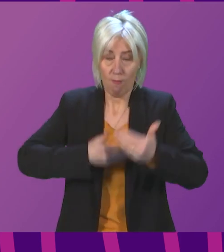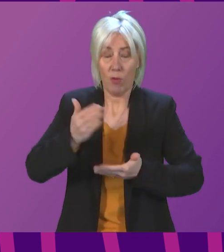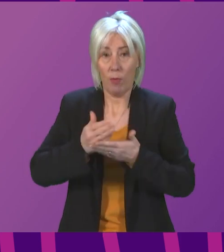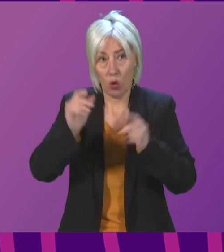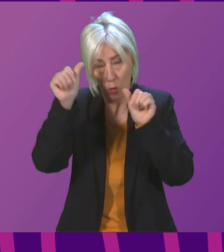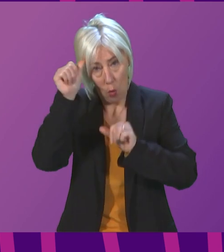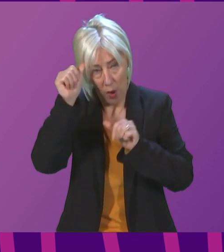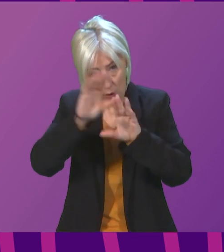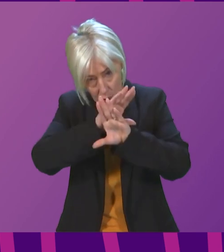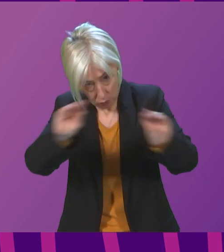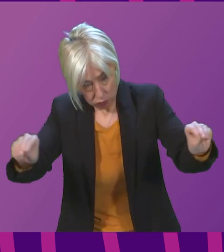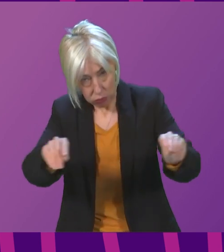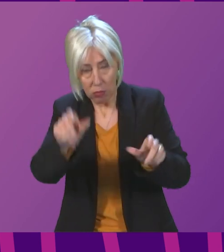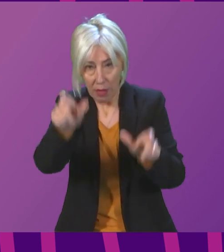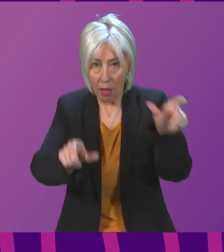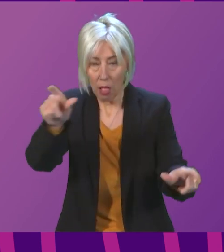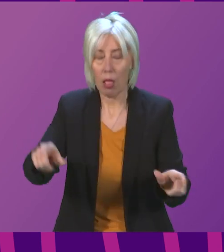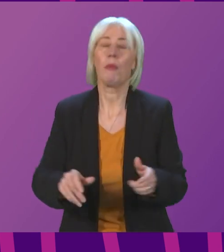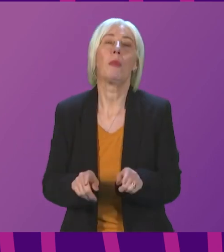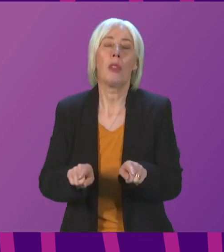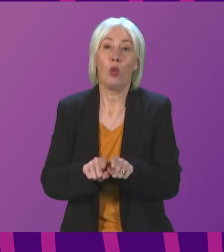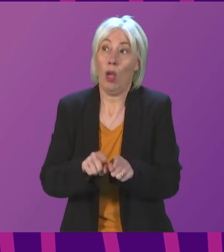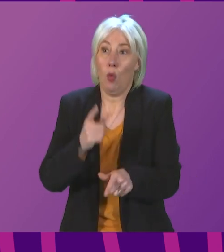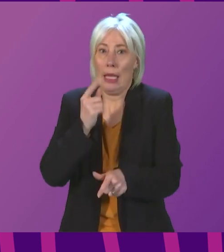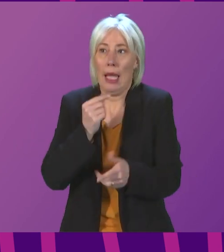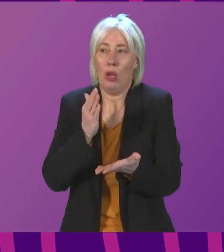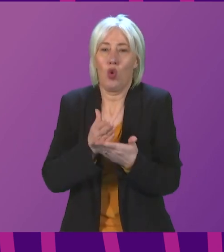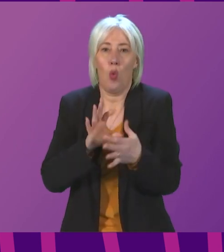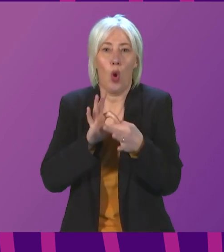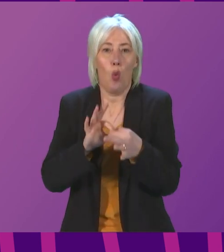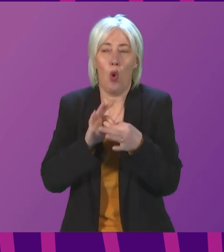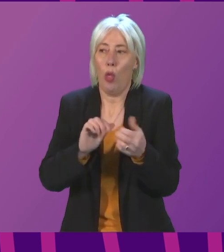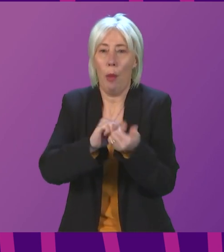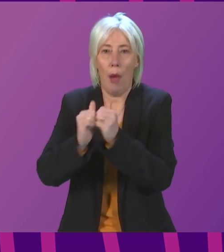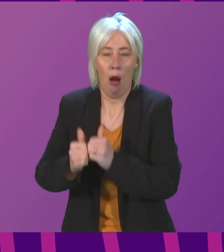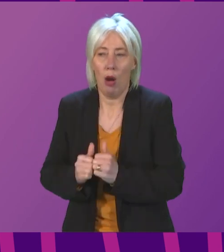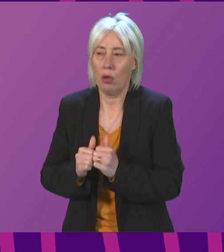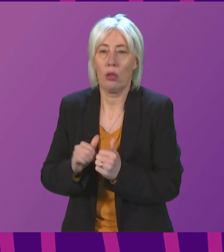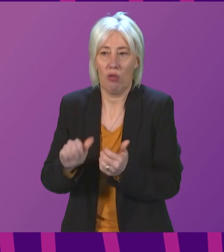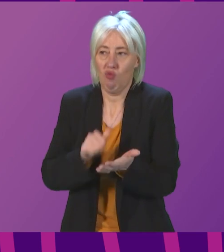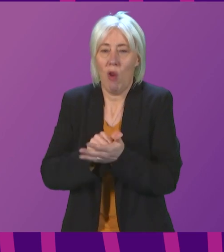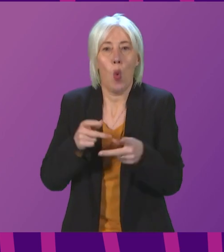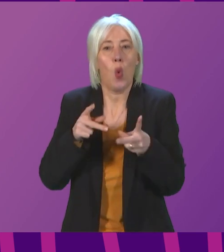of it and, of course, we will do everything that we can, working with partners as appropriate,